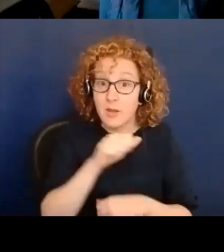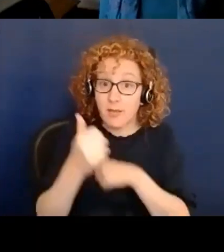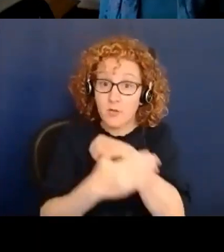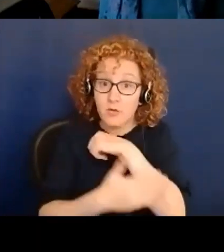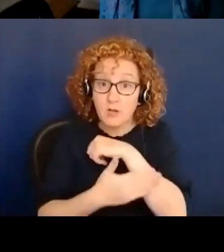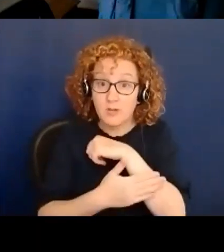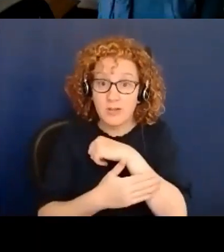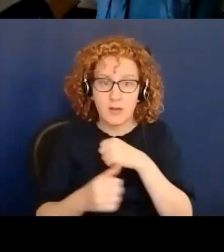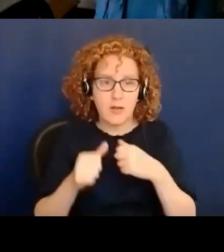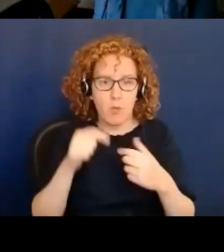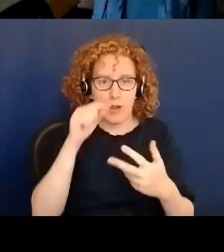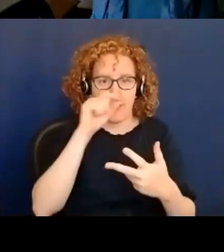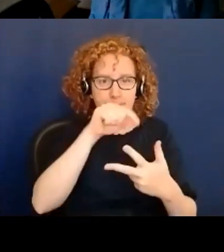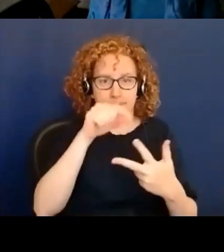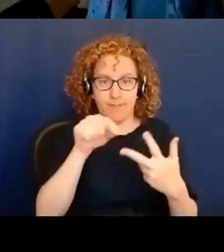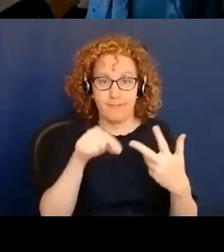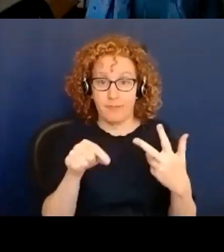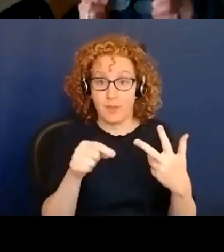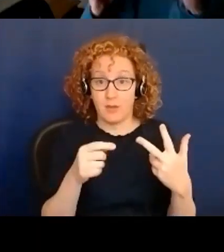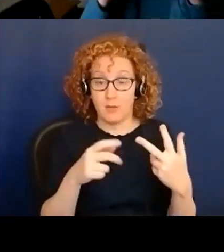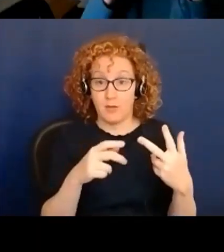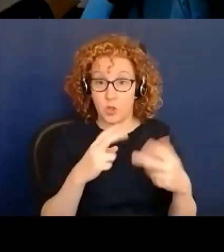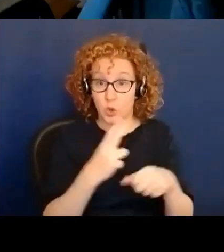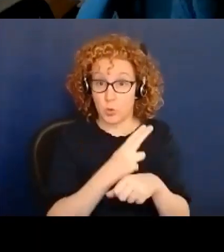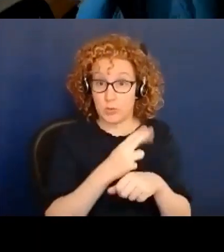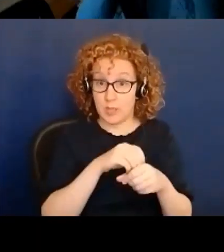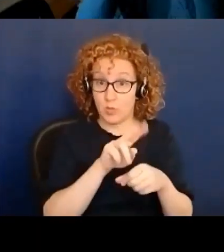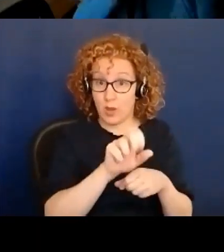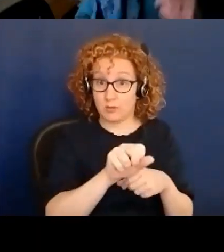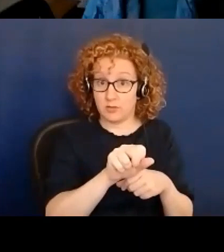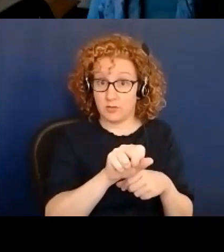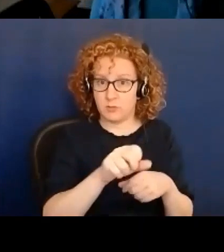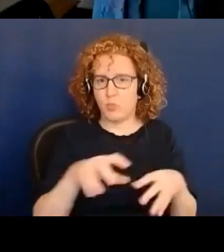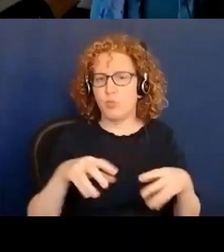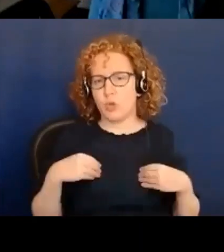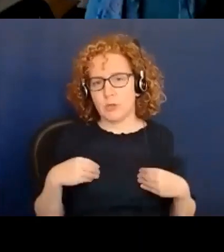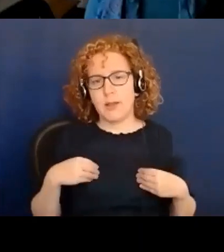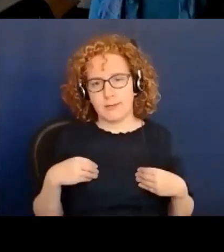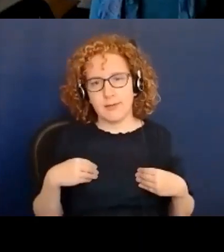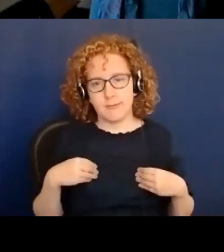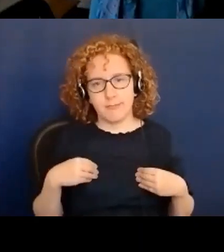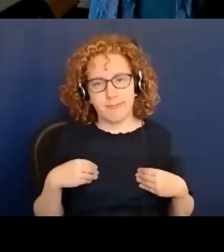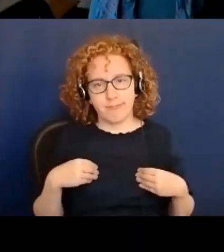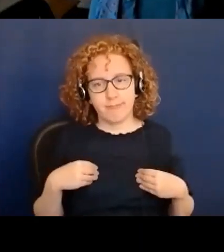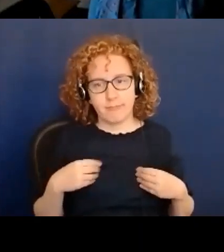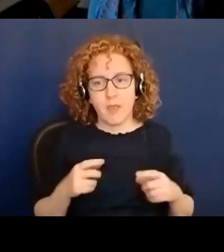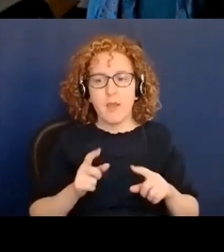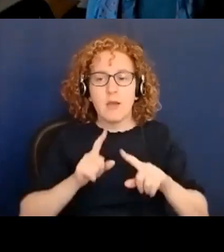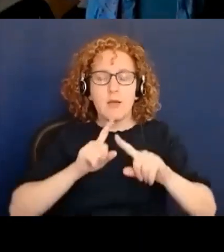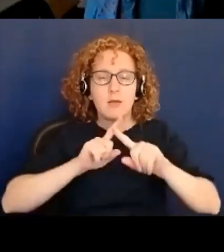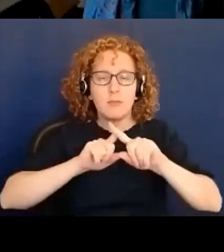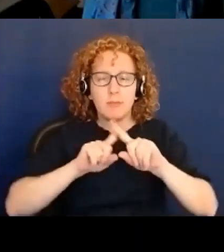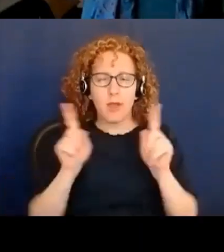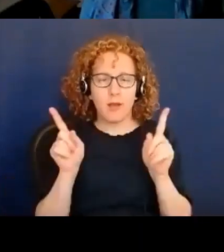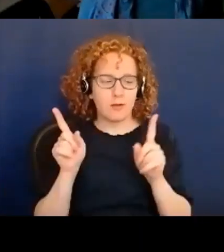um versions that's being used in the united states we will recognize that however it'll remain to see